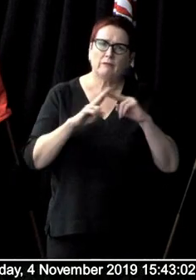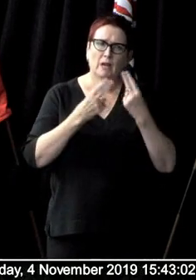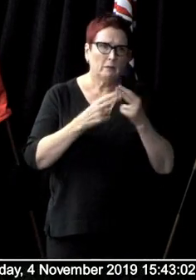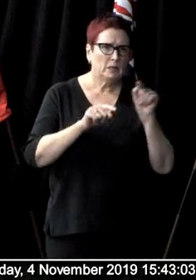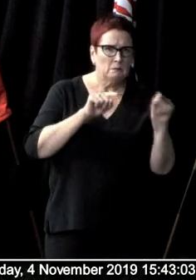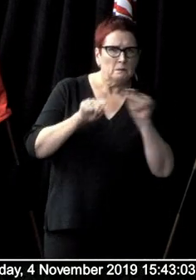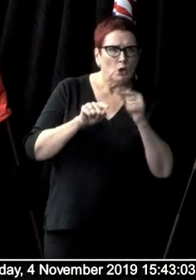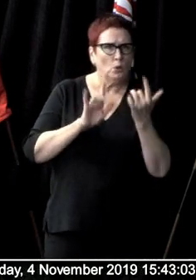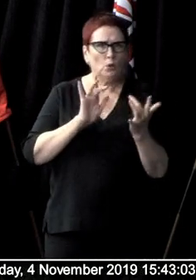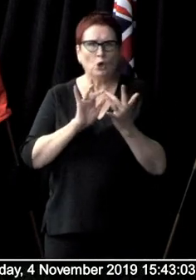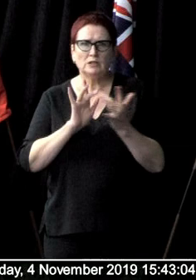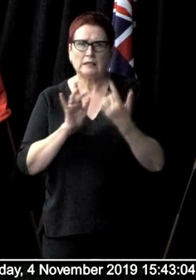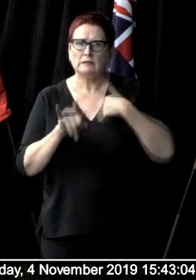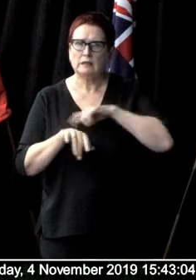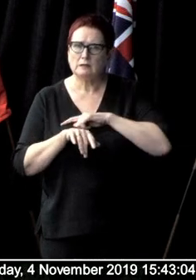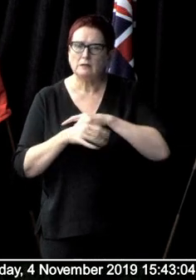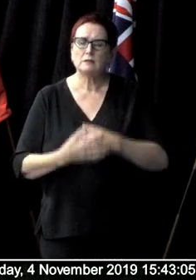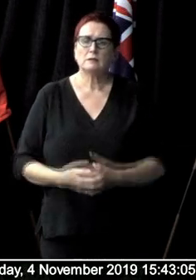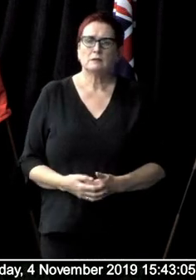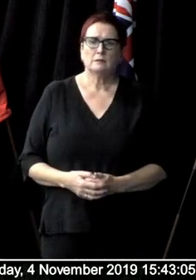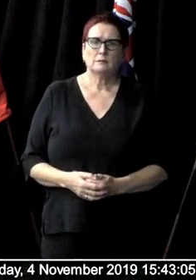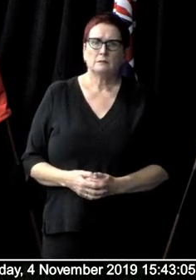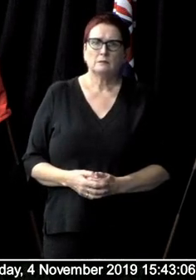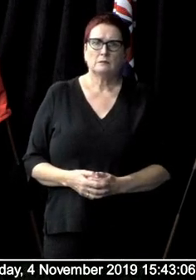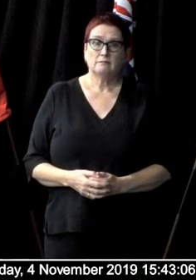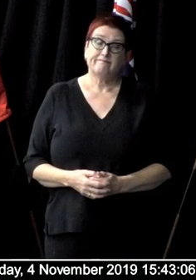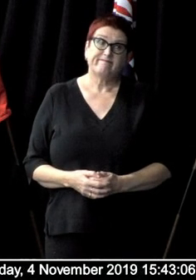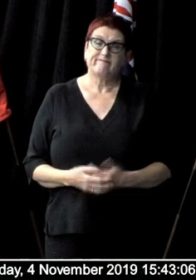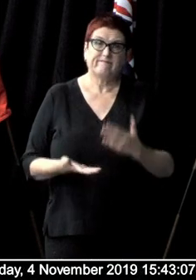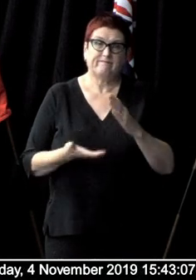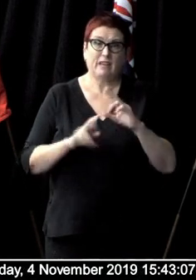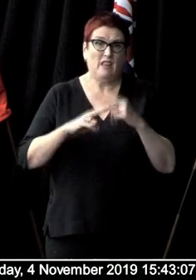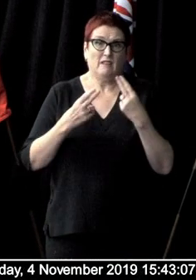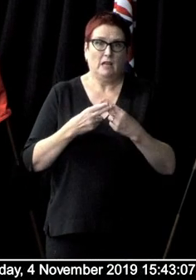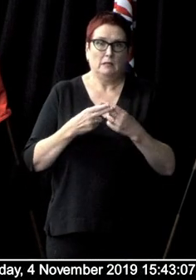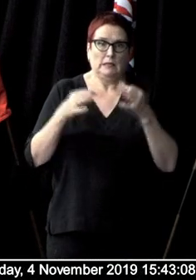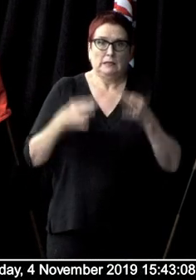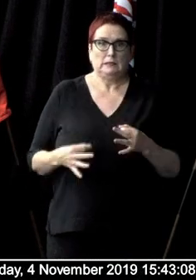in contact with who have ended up moving their son or daughter to a special school